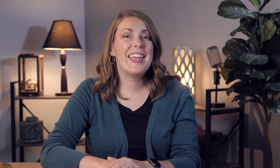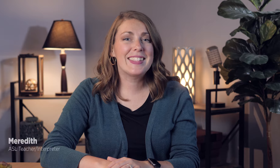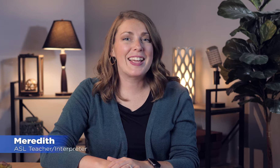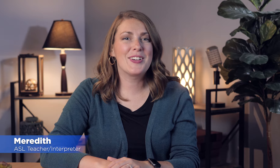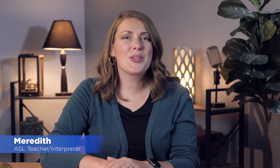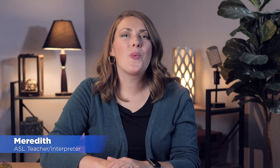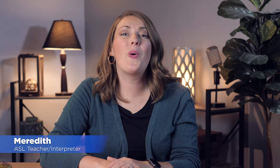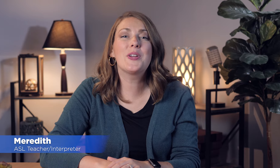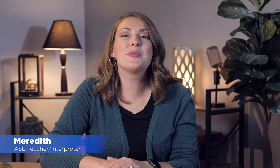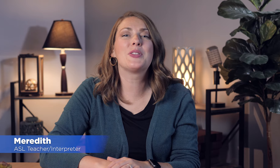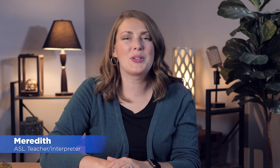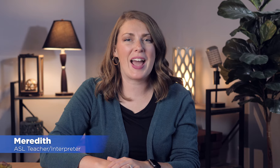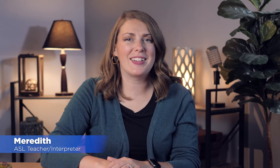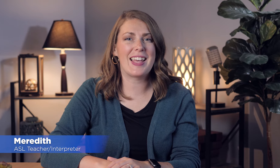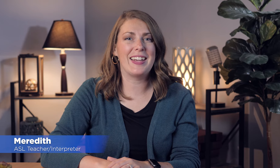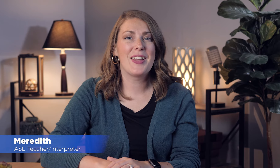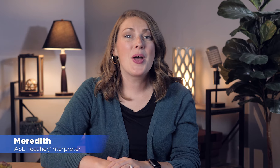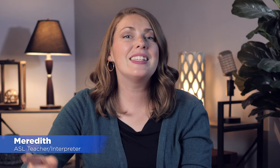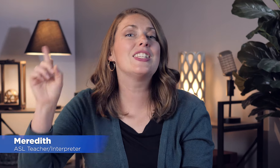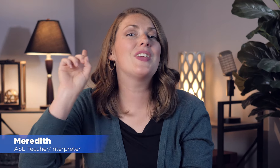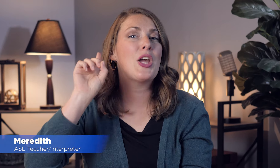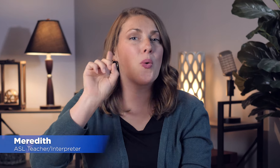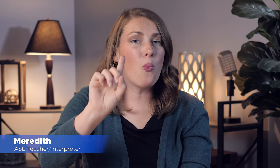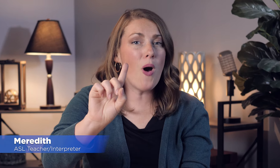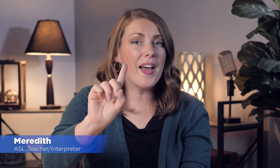Hey signers! Welcome to Learn How to Sign. This is video one